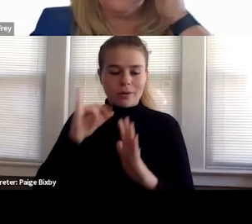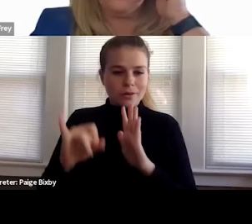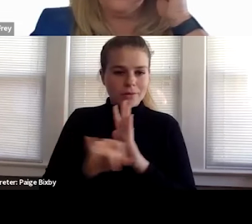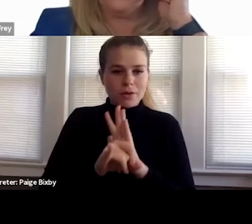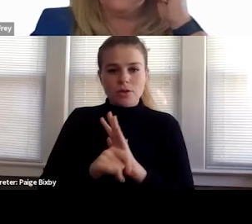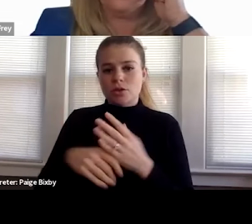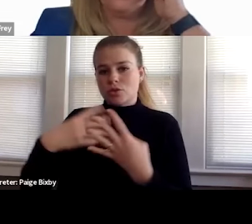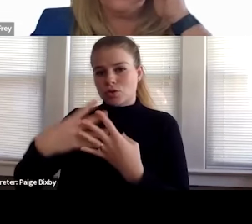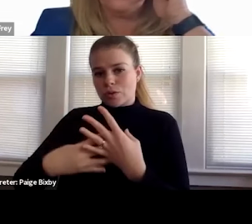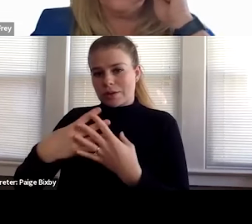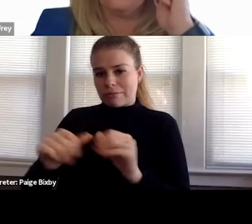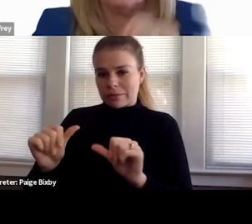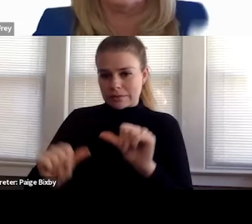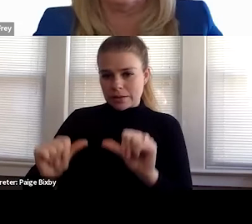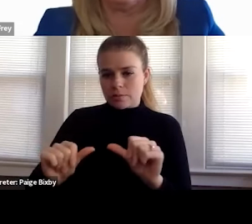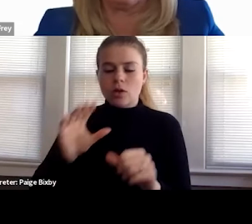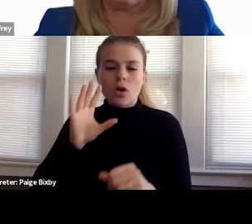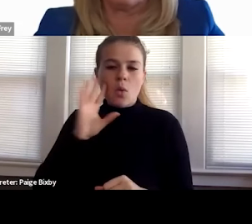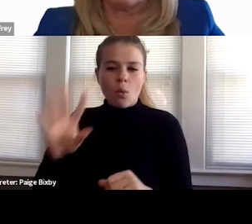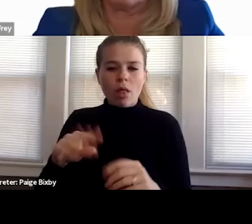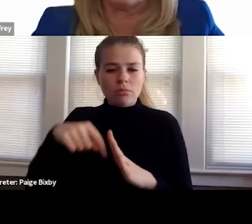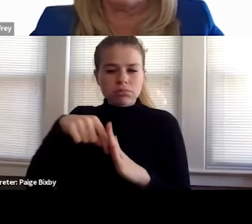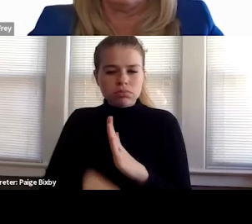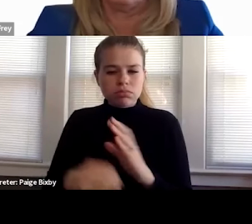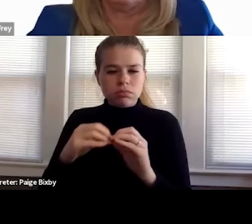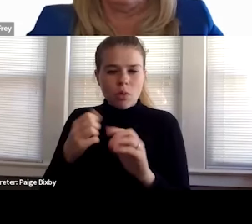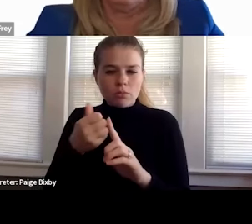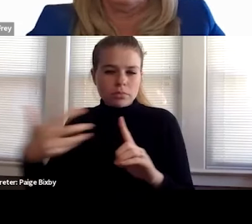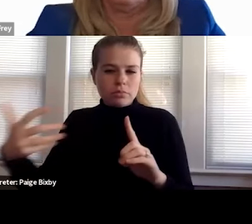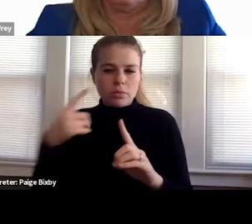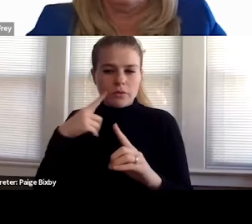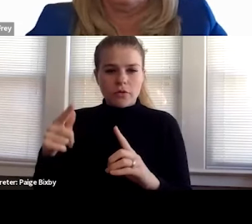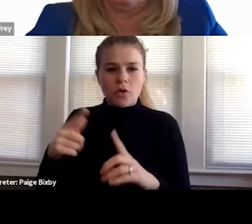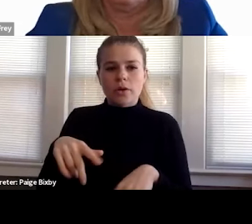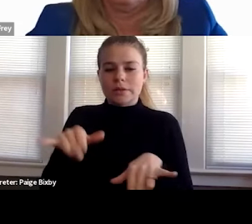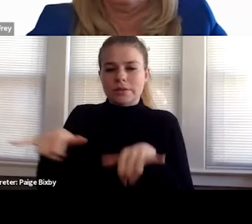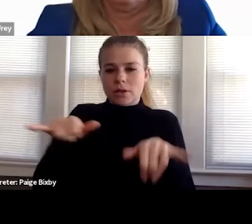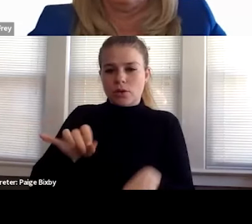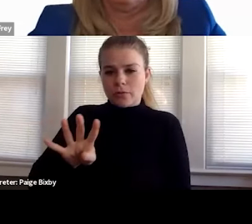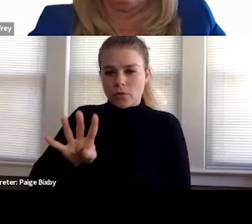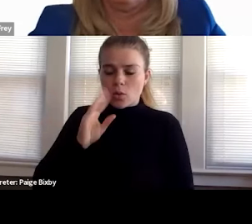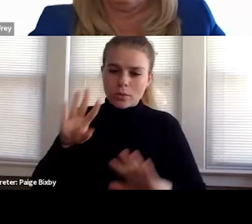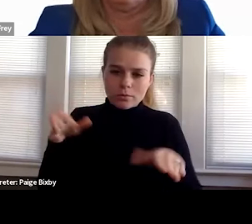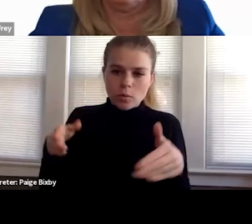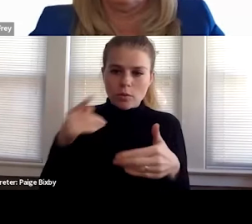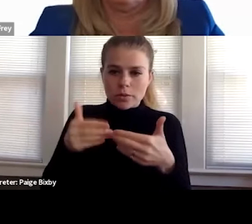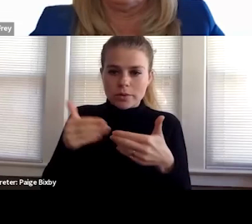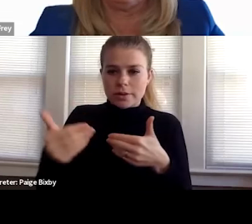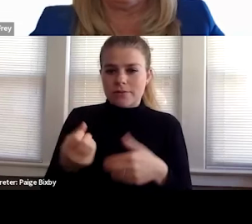We're gonna dig a little bit deeper into standard four. And this is where we're gonna focus the next few slides on.